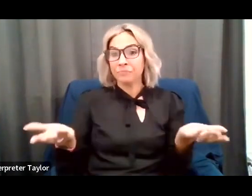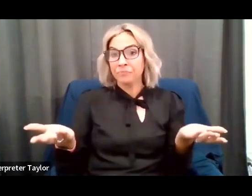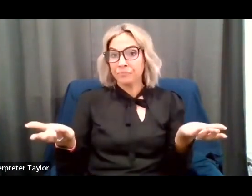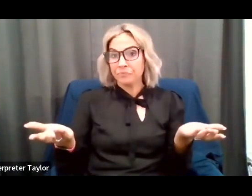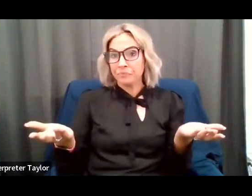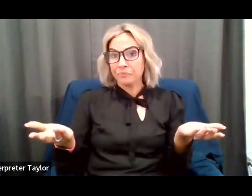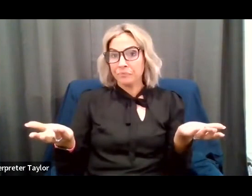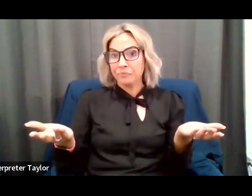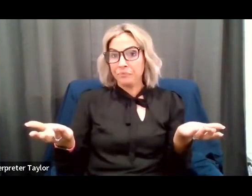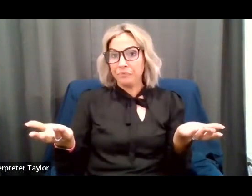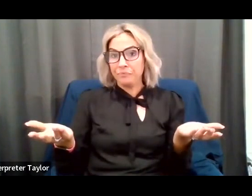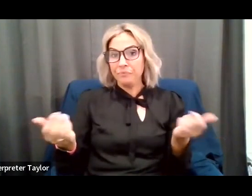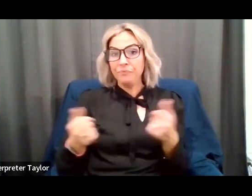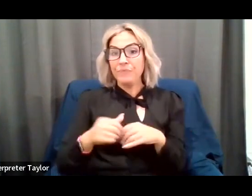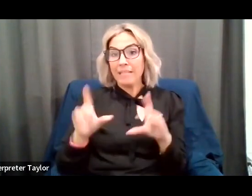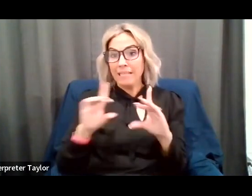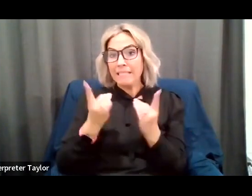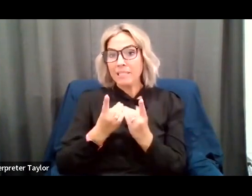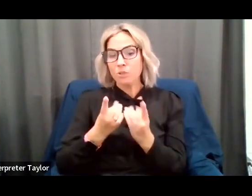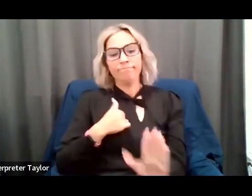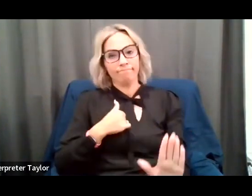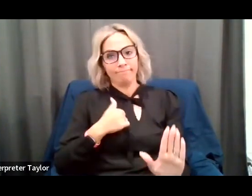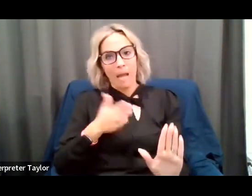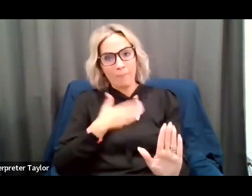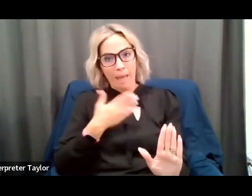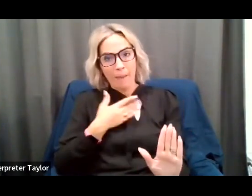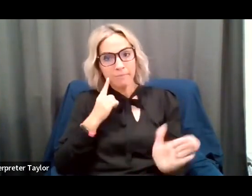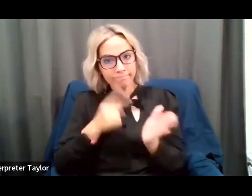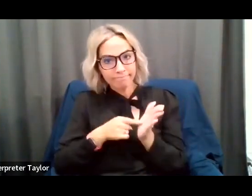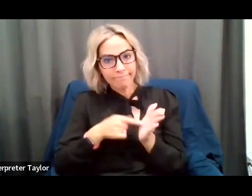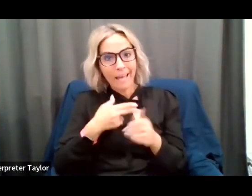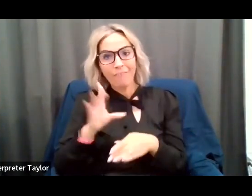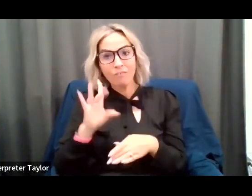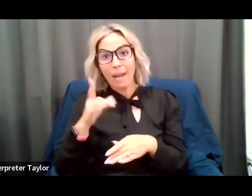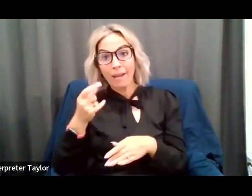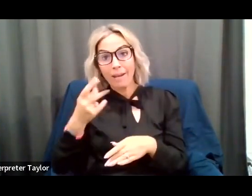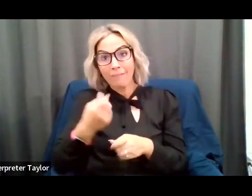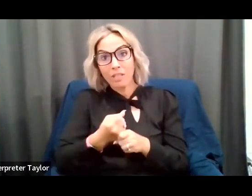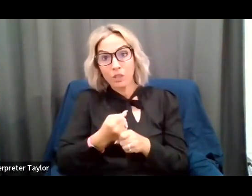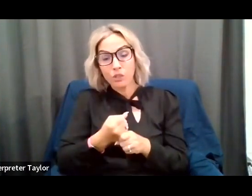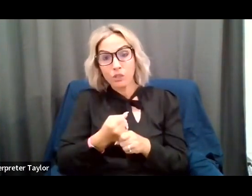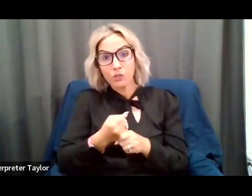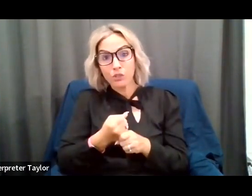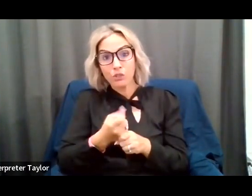Um, the District, I'm happy to say after eight-and-a-half years with this PERB charge,